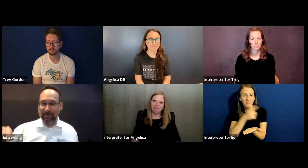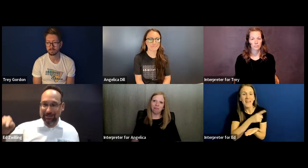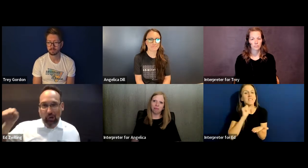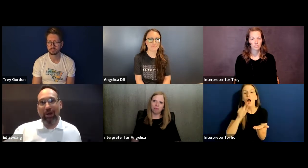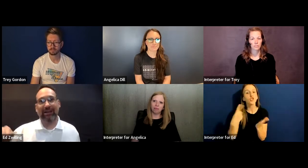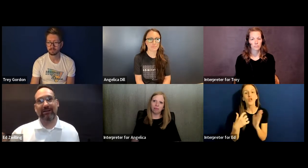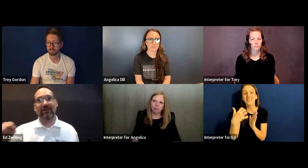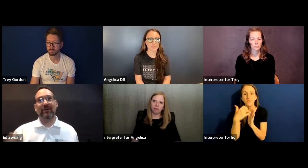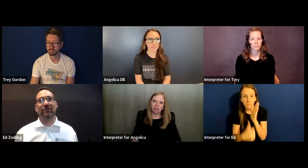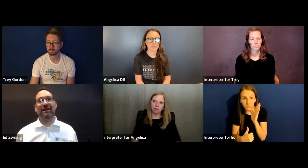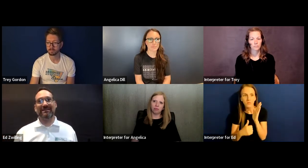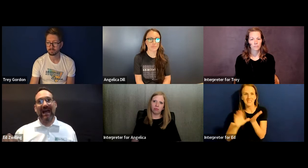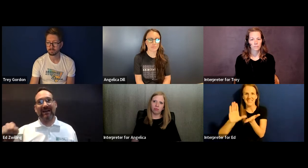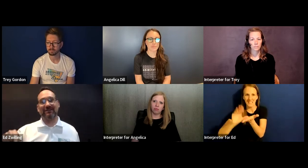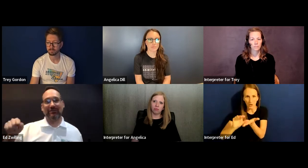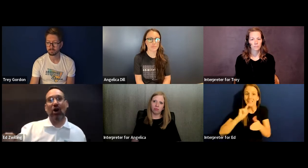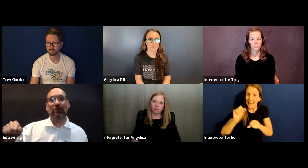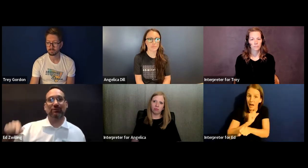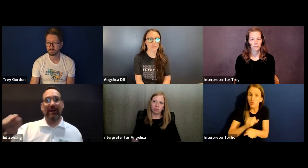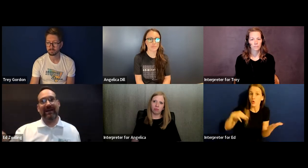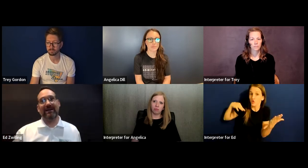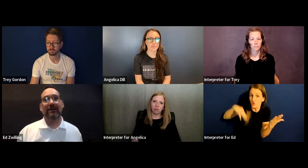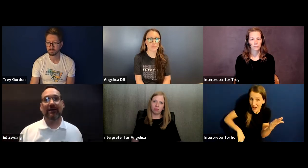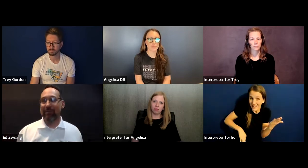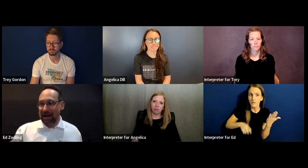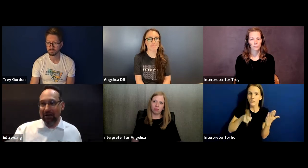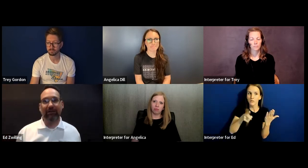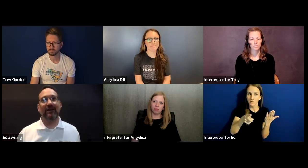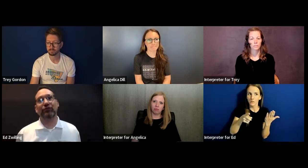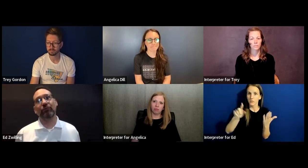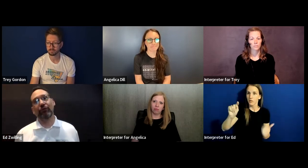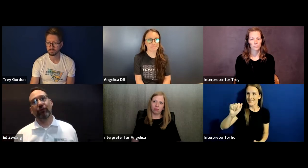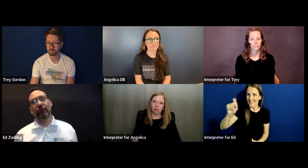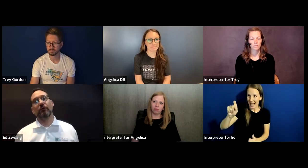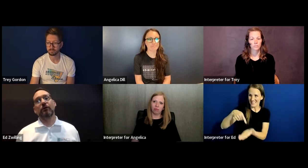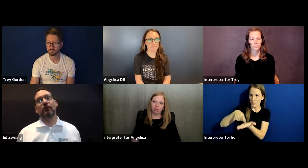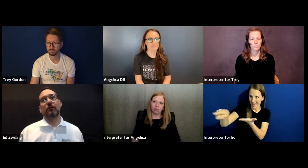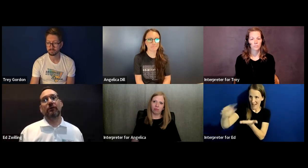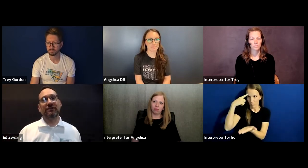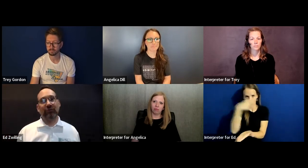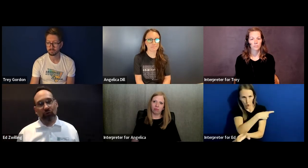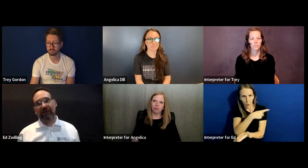it's a credit i mean you're getting tax dollars paid by hiring that interpreter it doesn't really